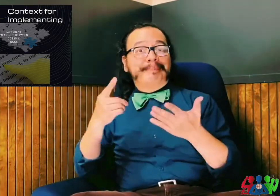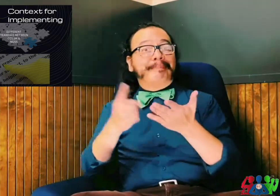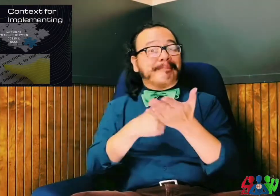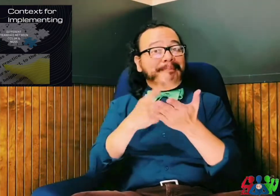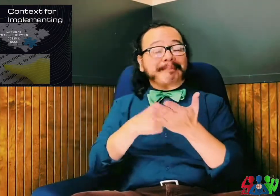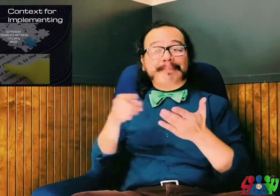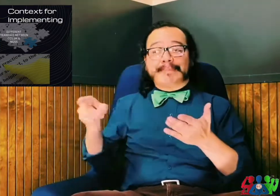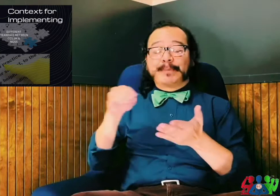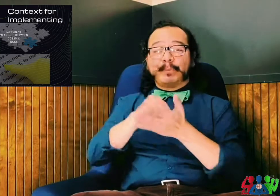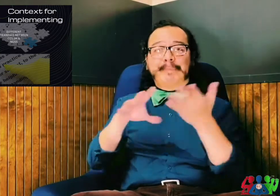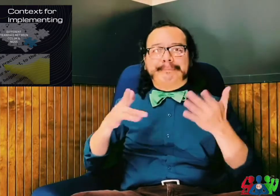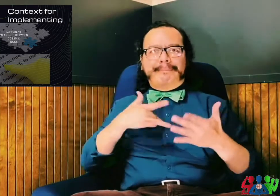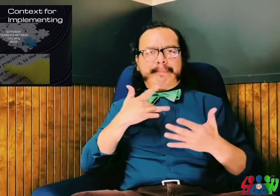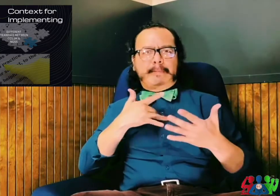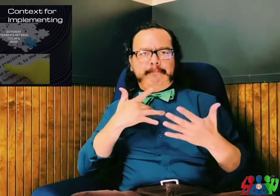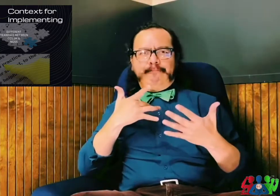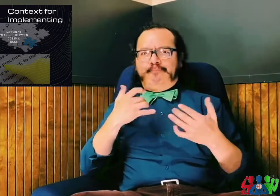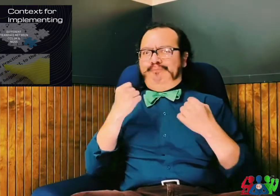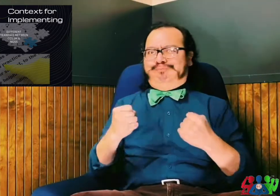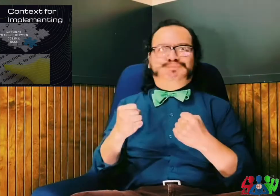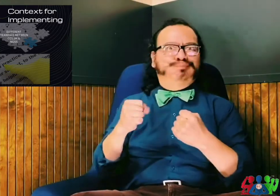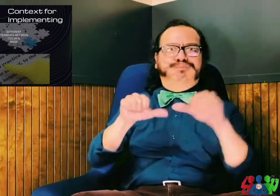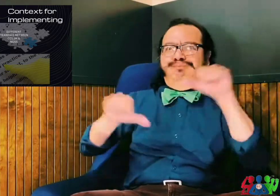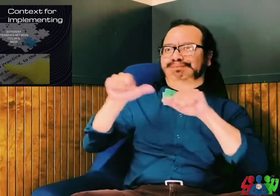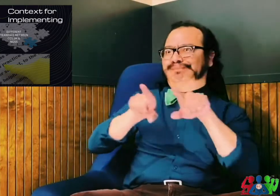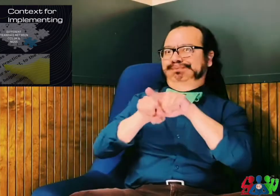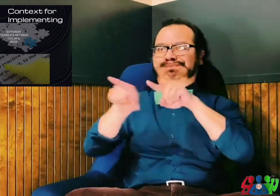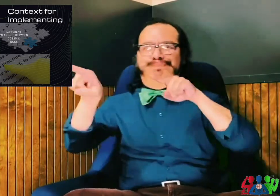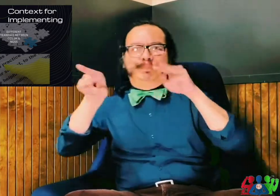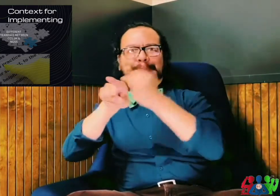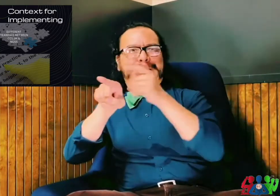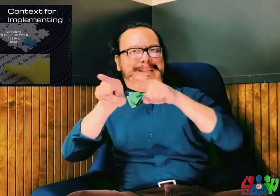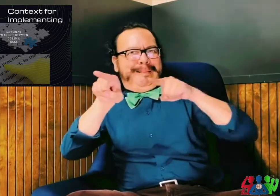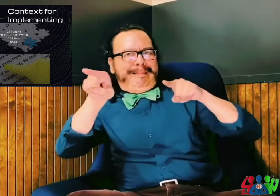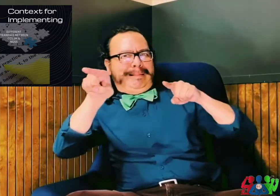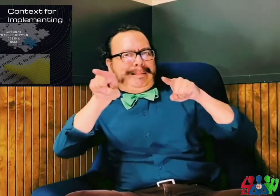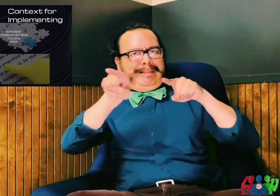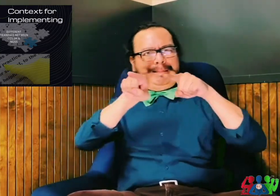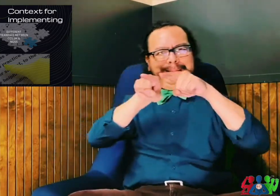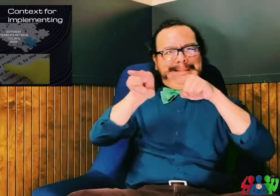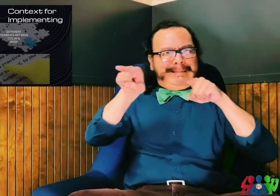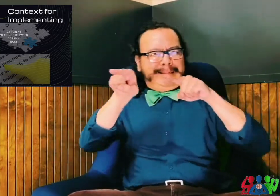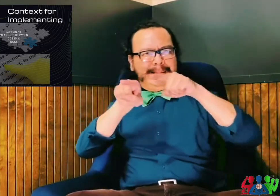This concern is that curricula integrating mathematics or science with other STEM subjects are less to produce positive learning outcomes in mathematics than they are in science.